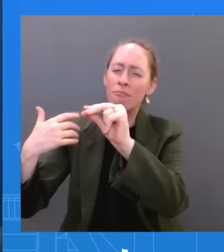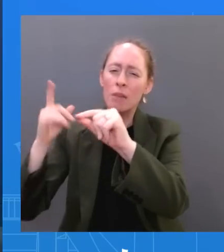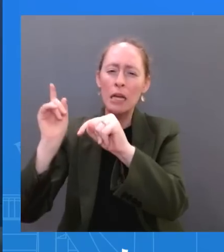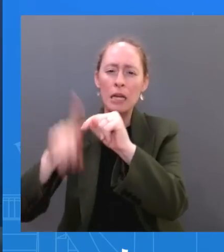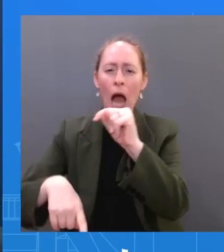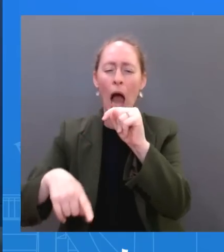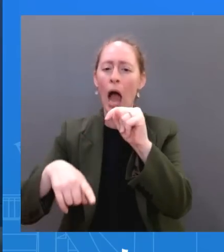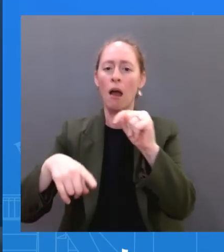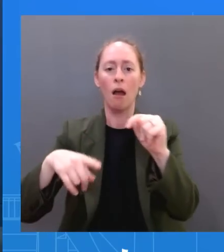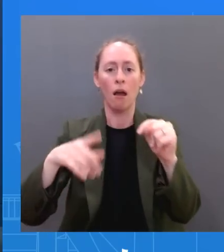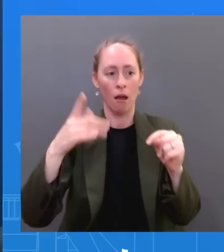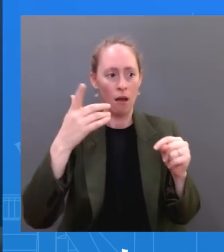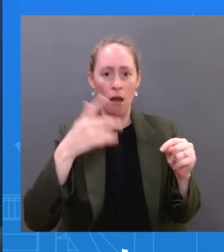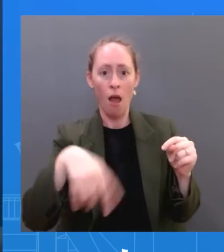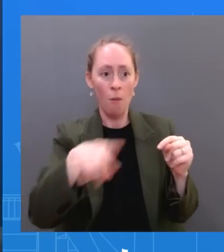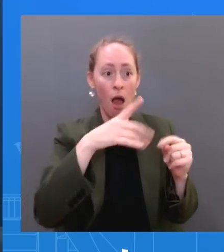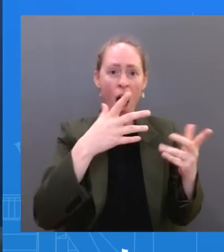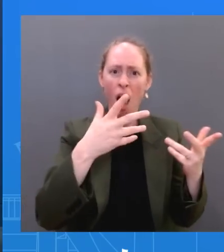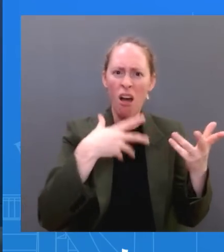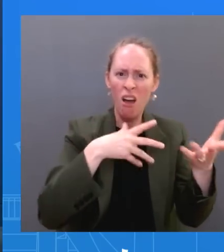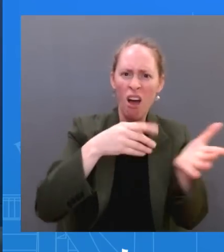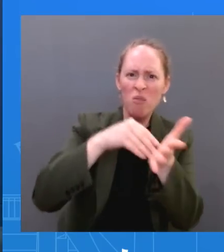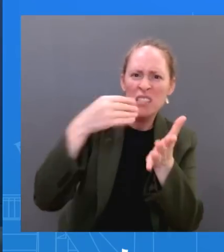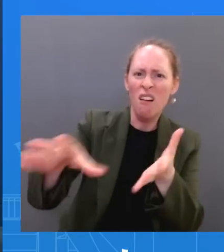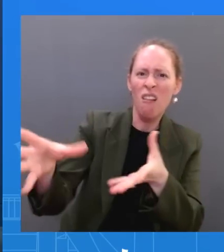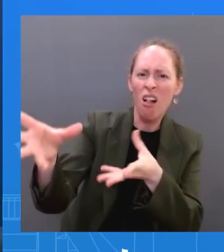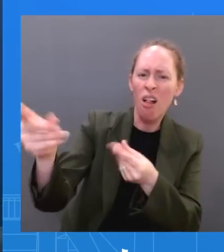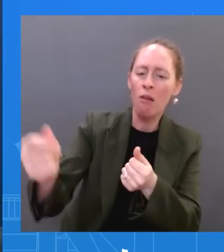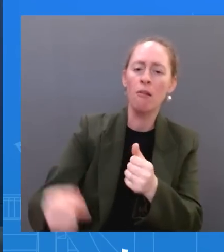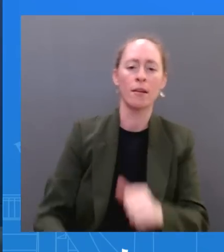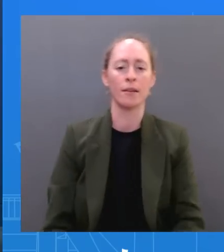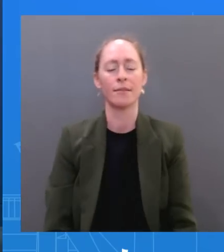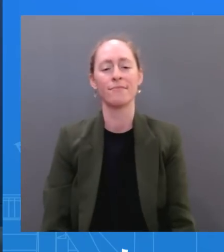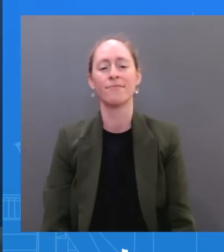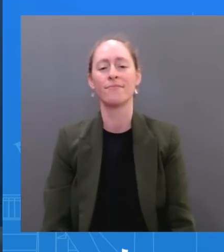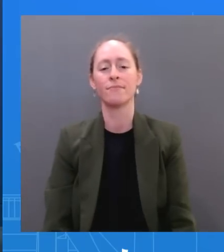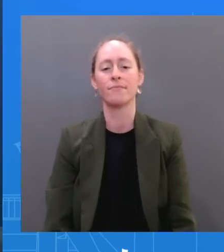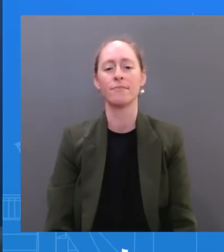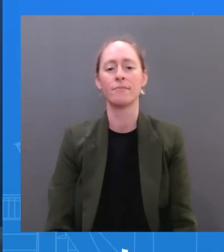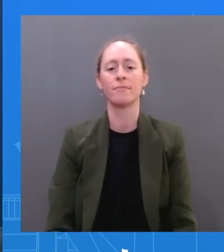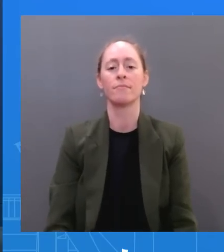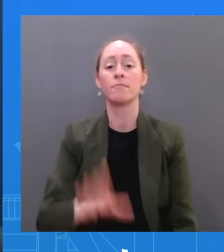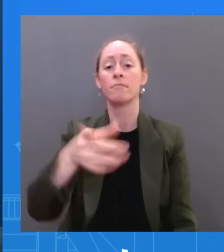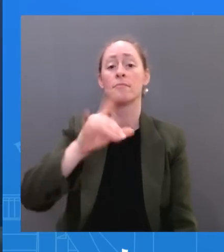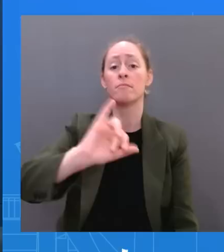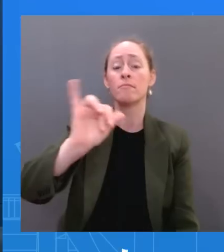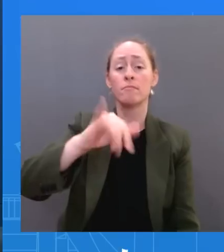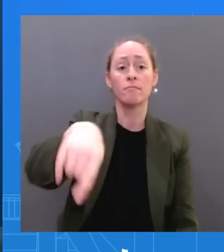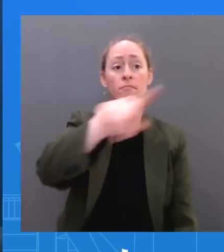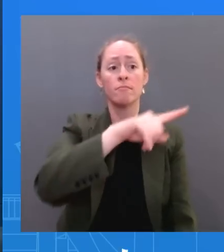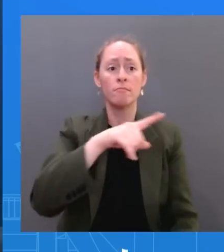will be able to buy hearing aids over the counter at a -- at a drug store, instead of requiring a prescription,